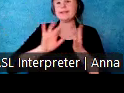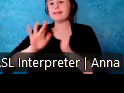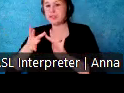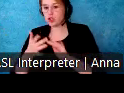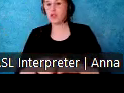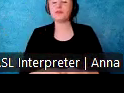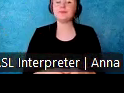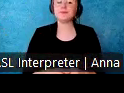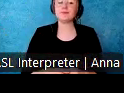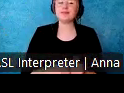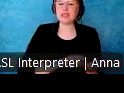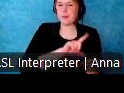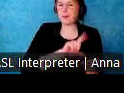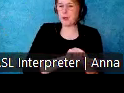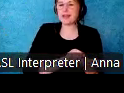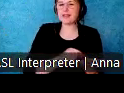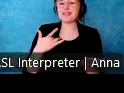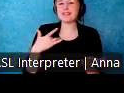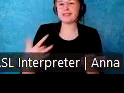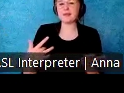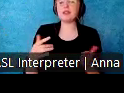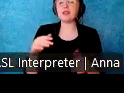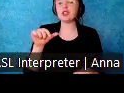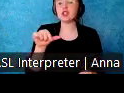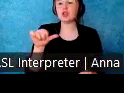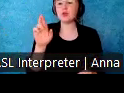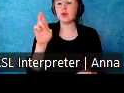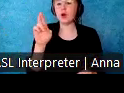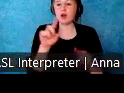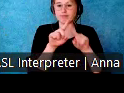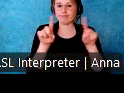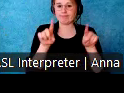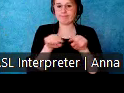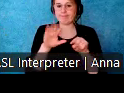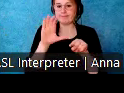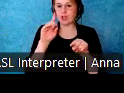The print ads we include a QR code which allows us to track